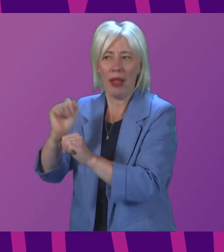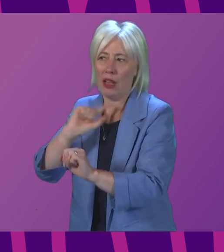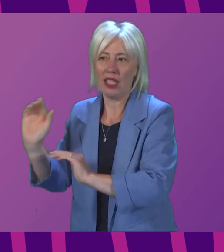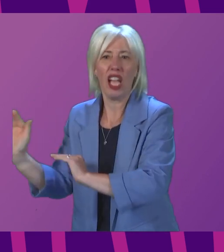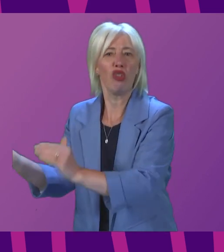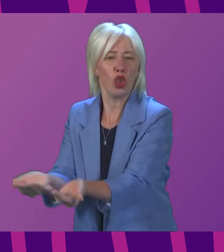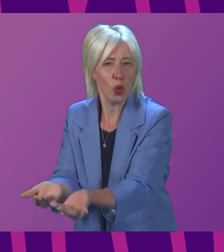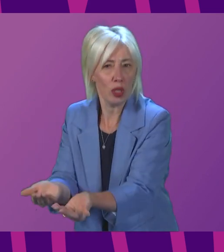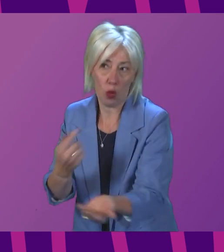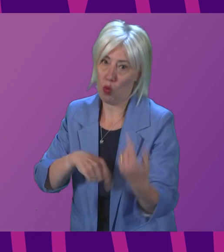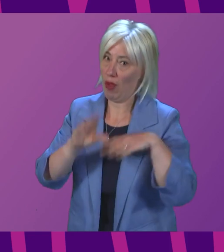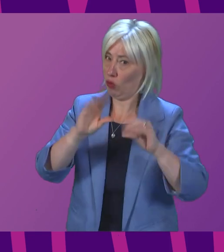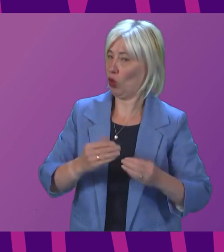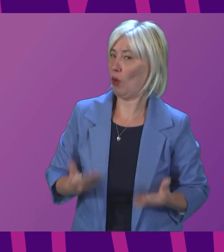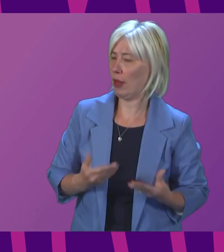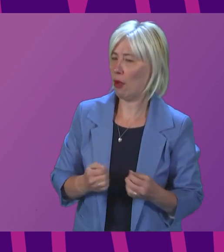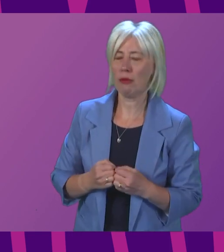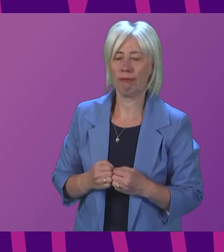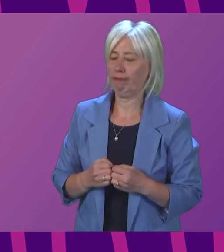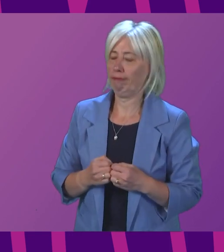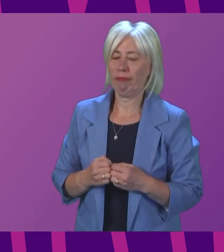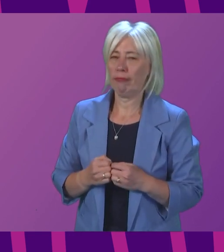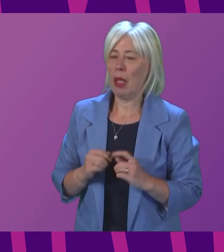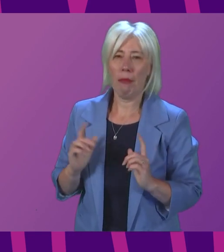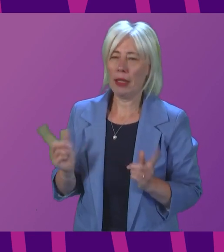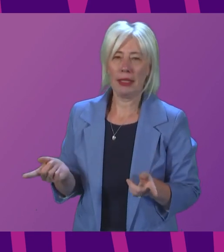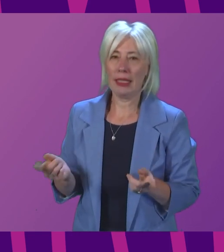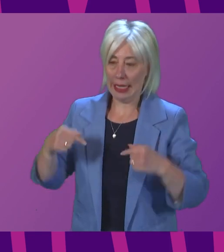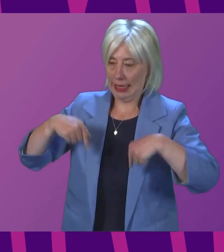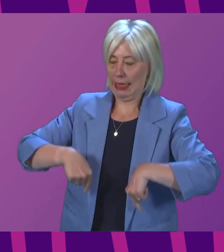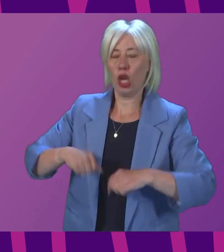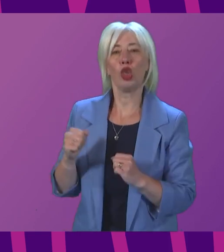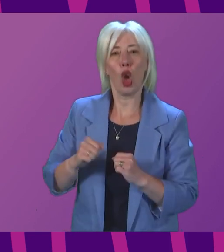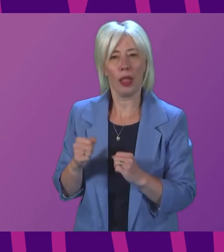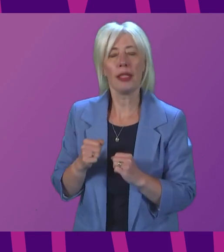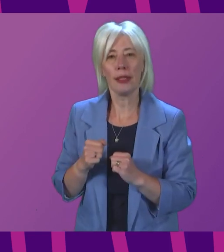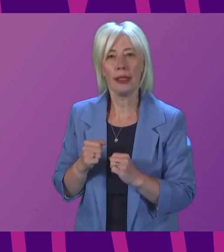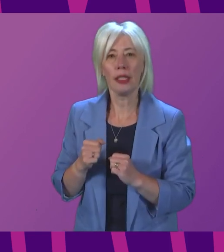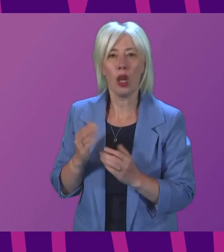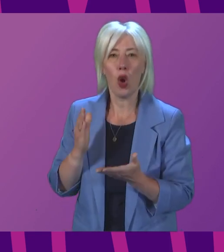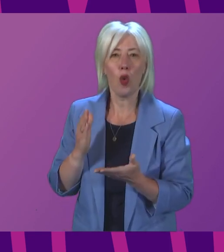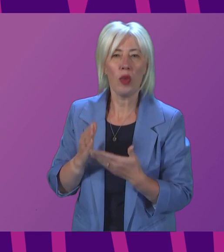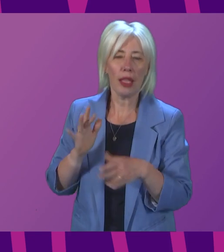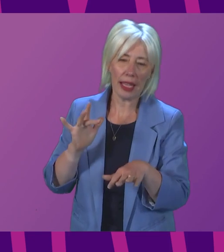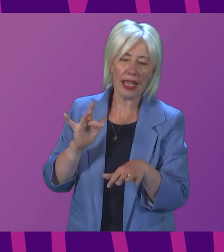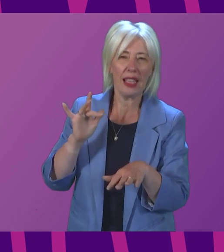It does not bear any scrutiny to say that we in Scotland take a light-touch approach